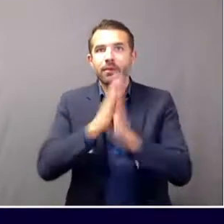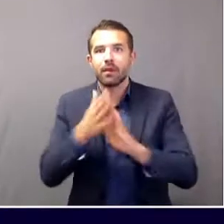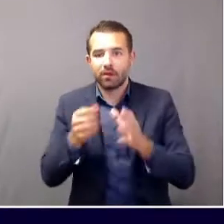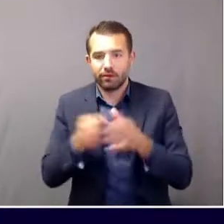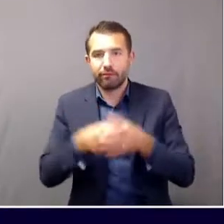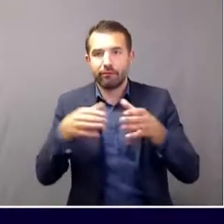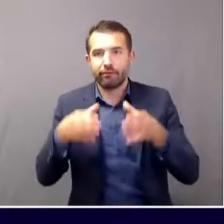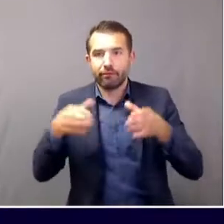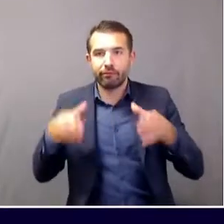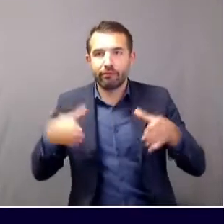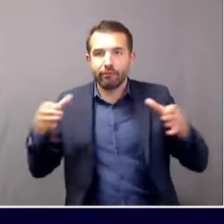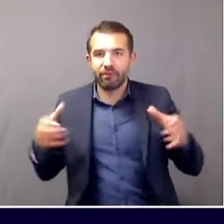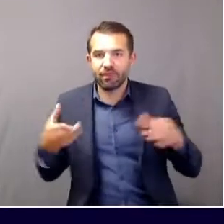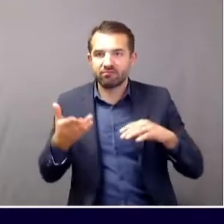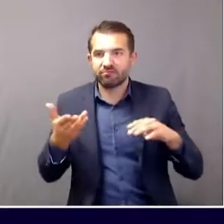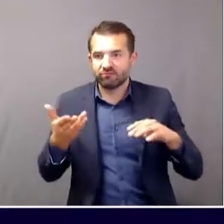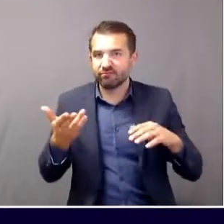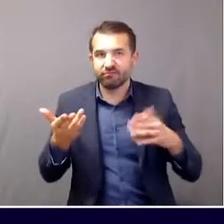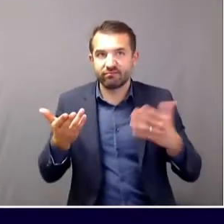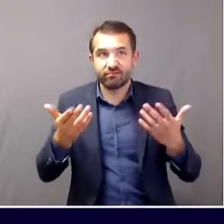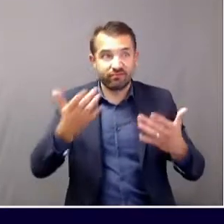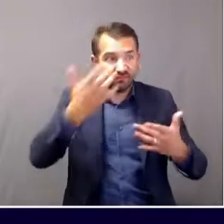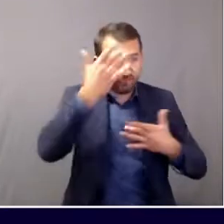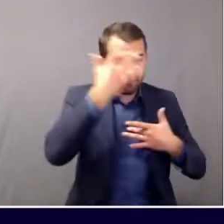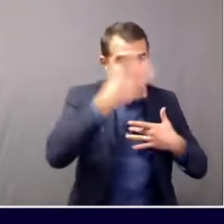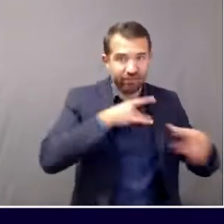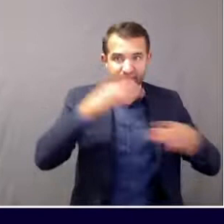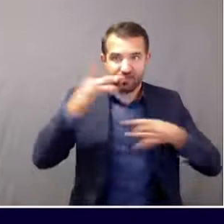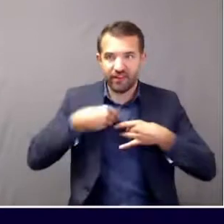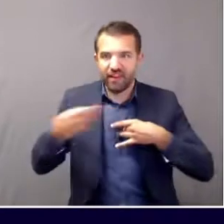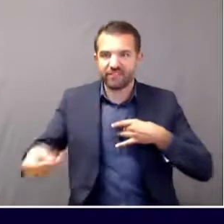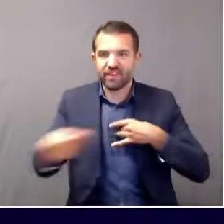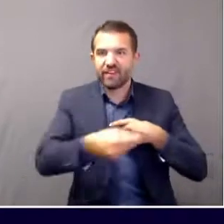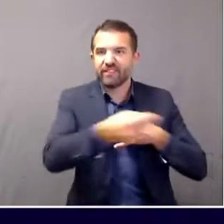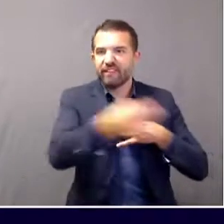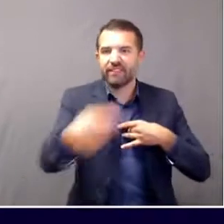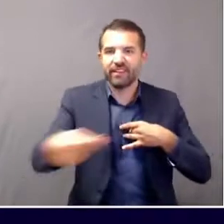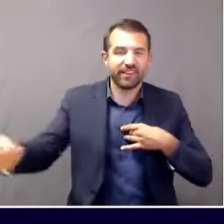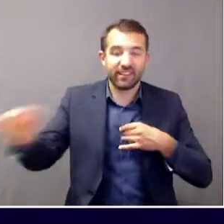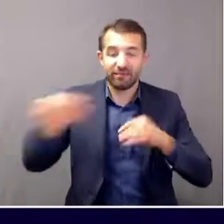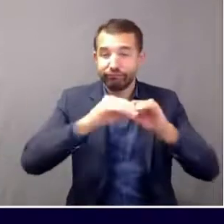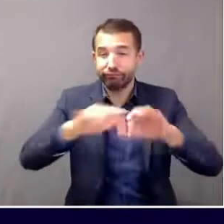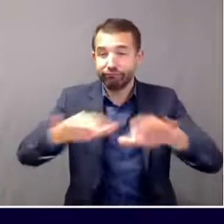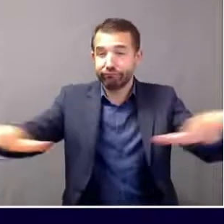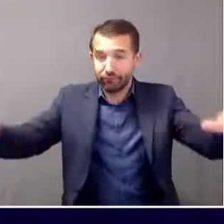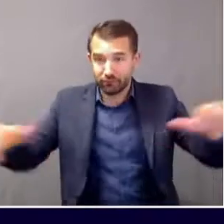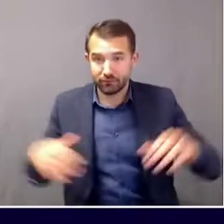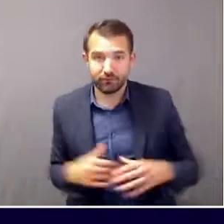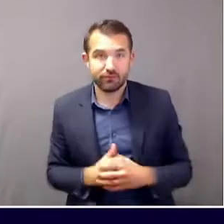transmission to occur from